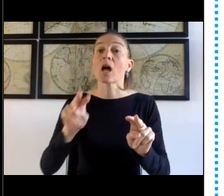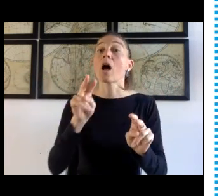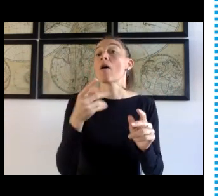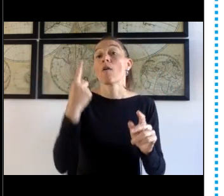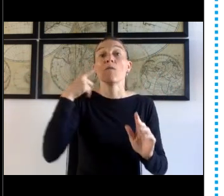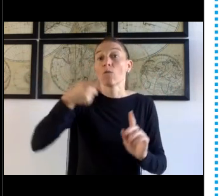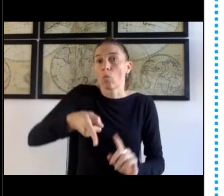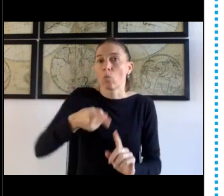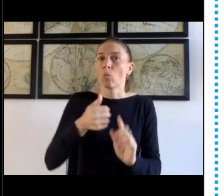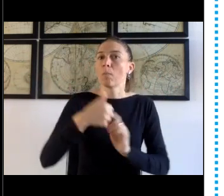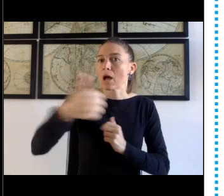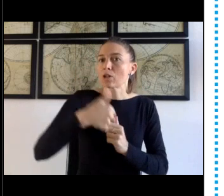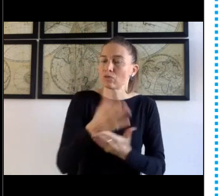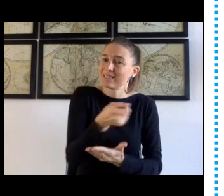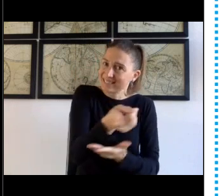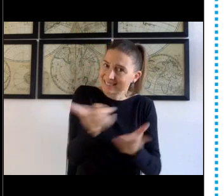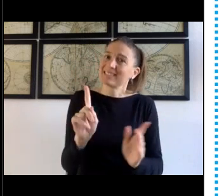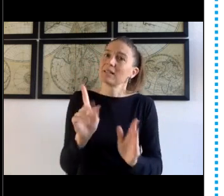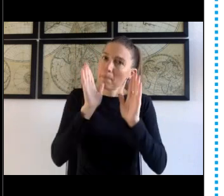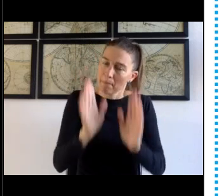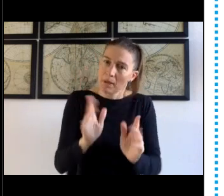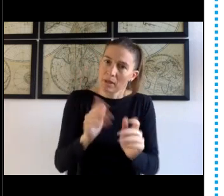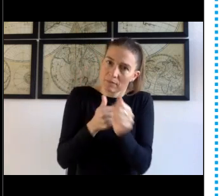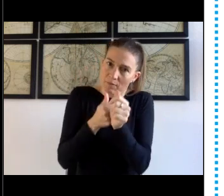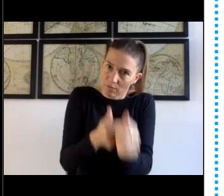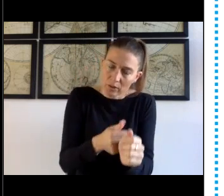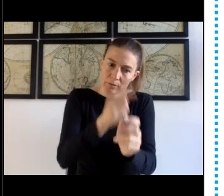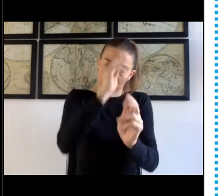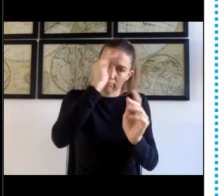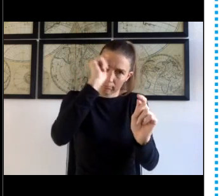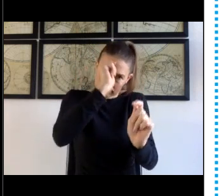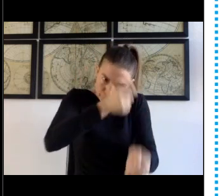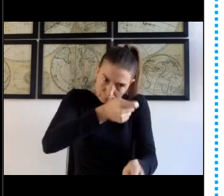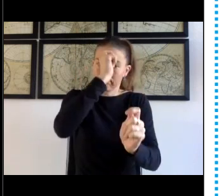Any passenger who believes their right under the regulations have been breached